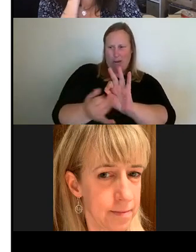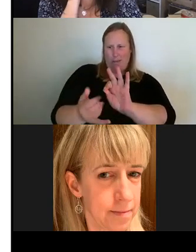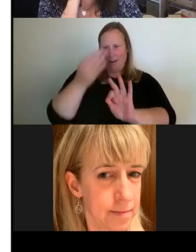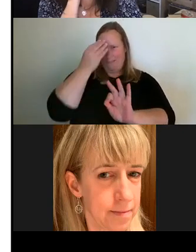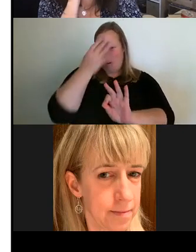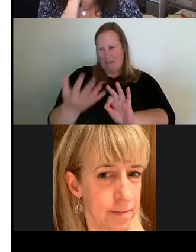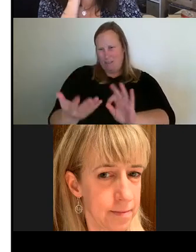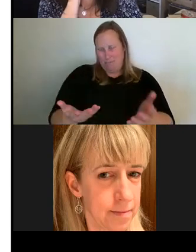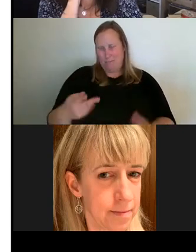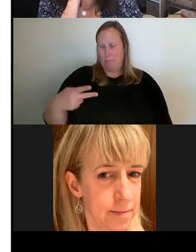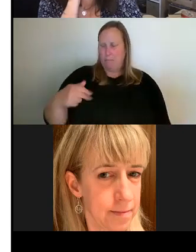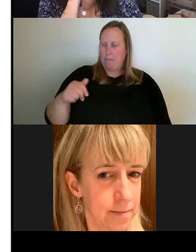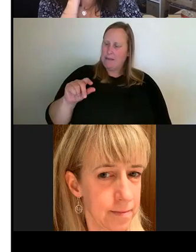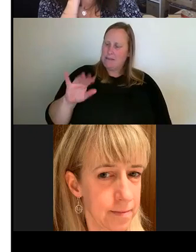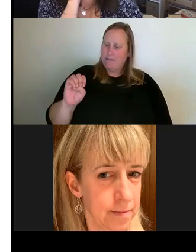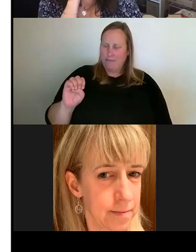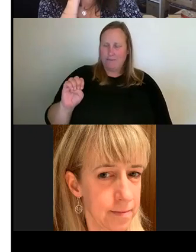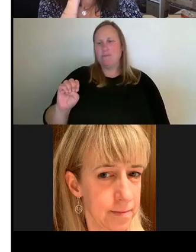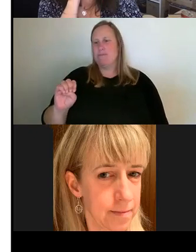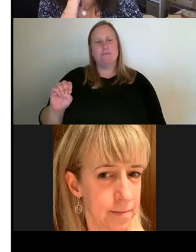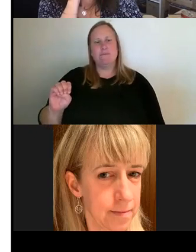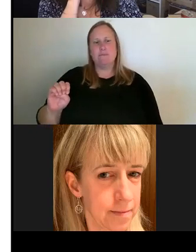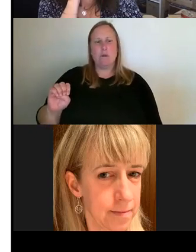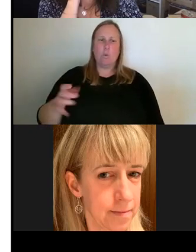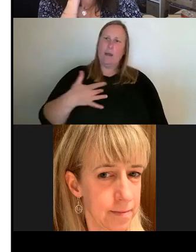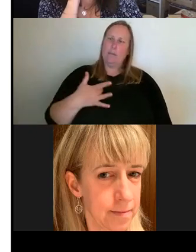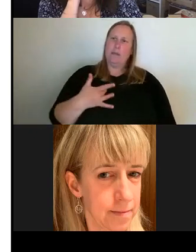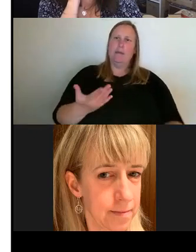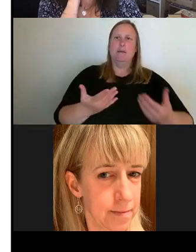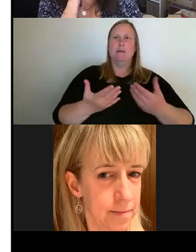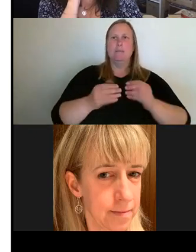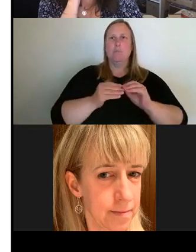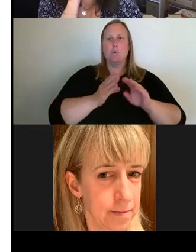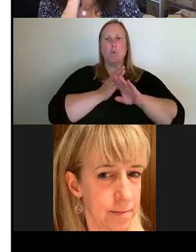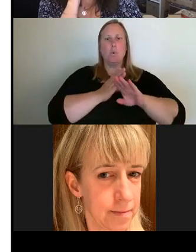be participating. We want to start from a place of quiet as need.